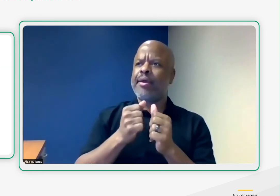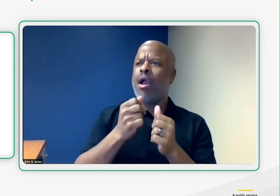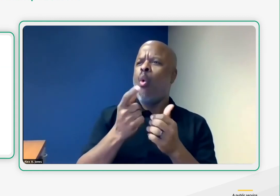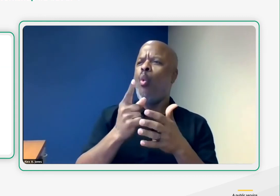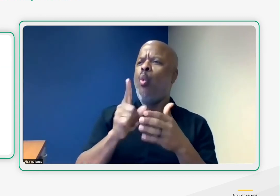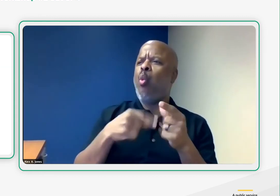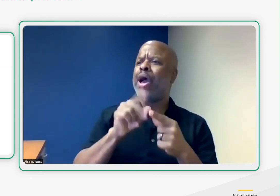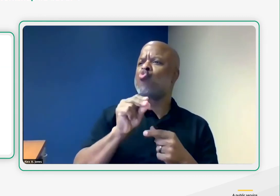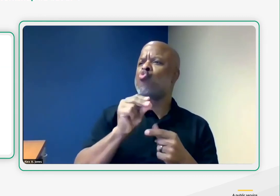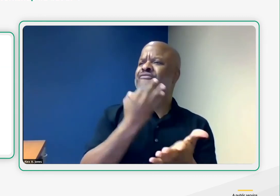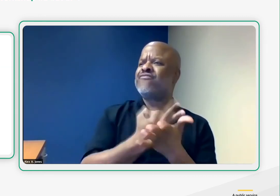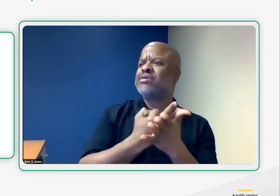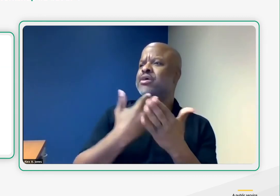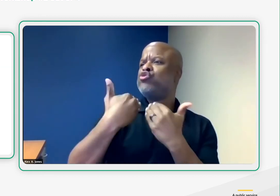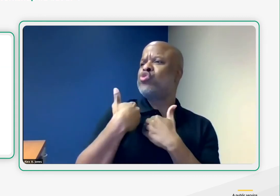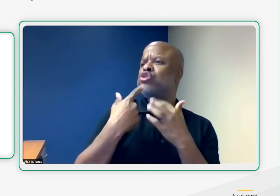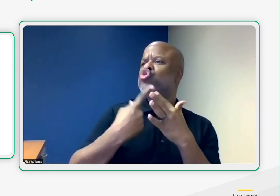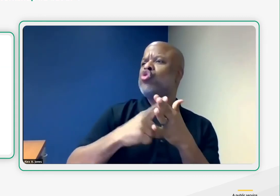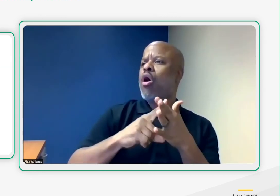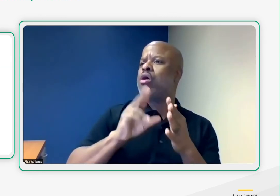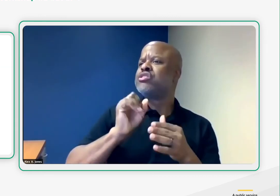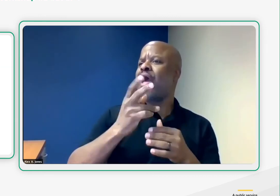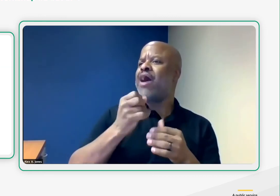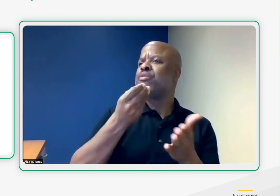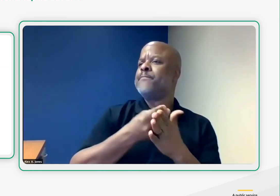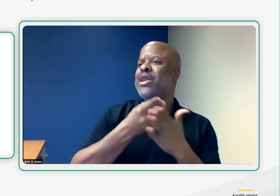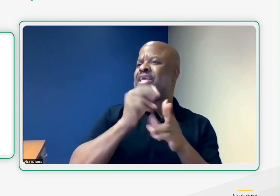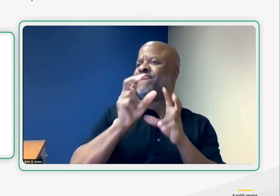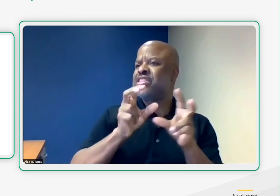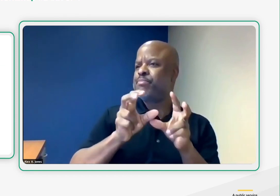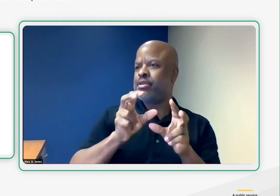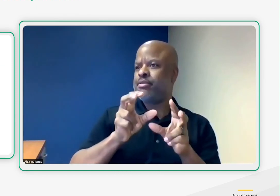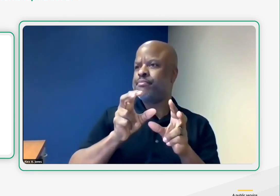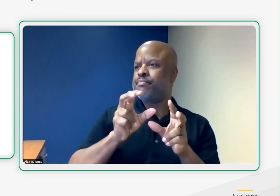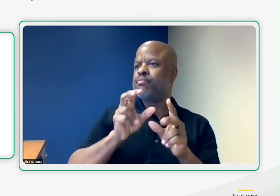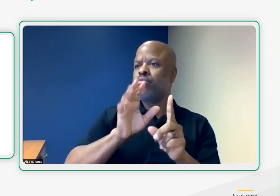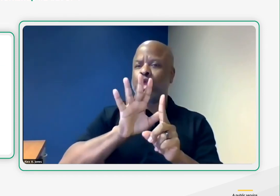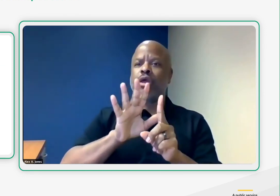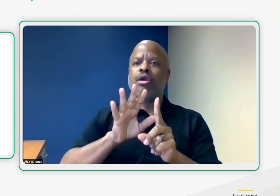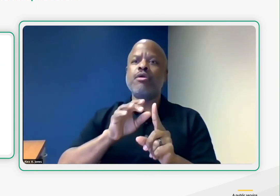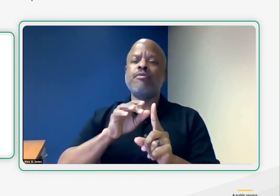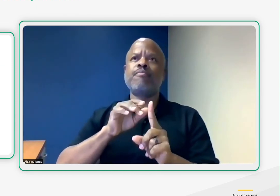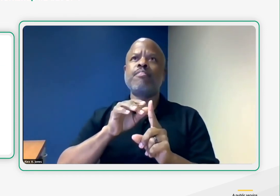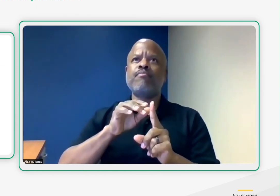When do financial obligations start, such as money investments?